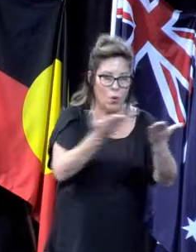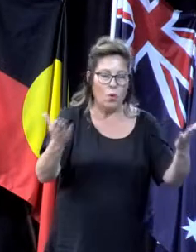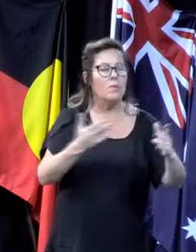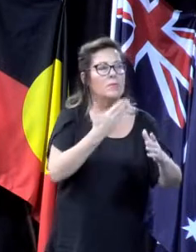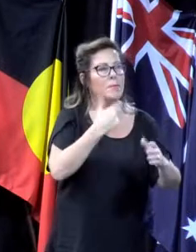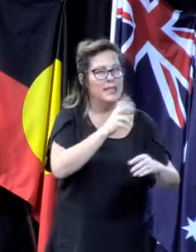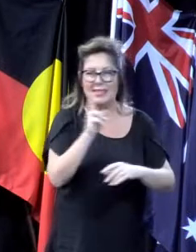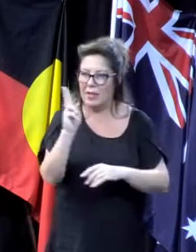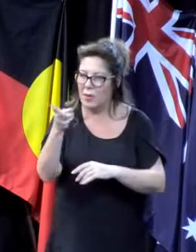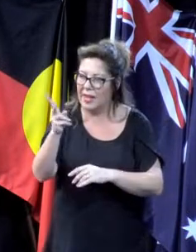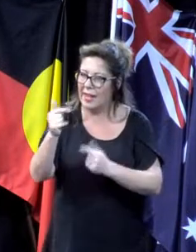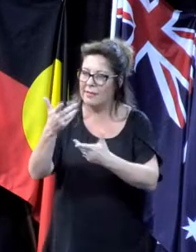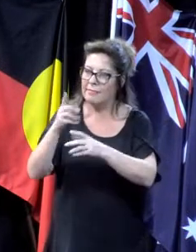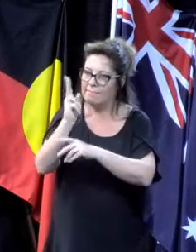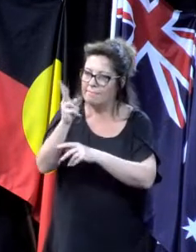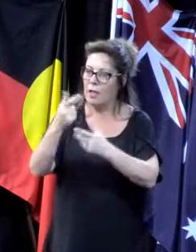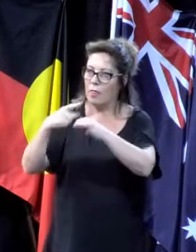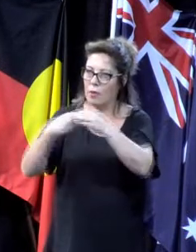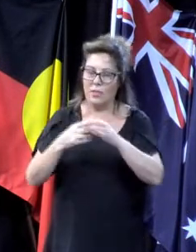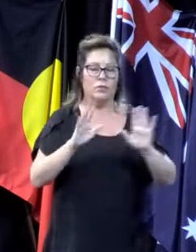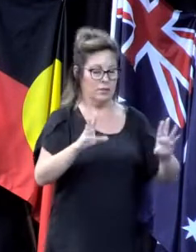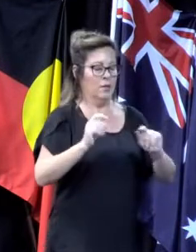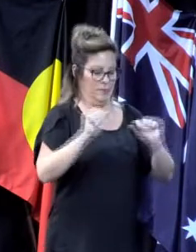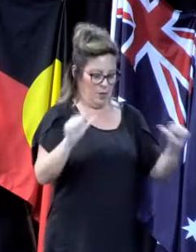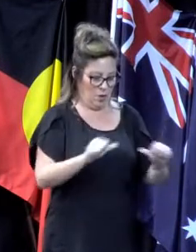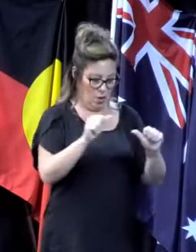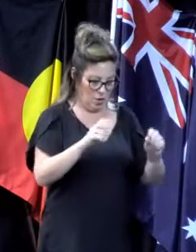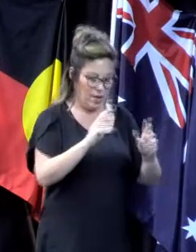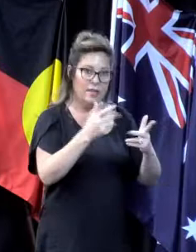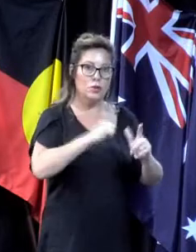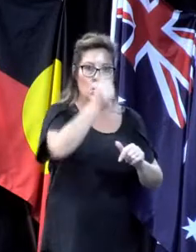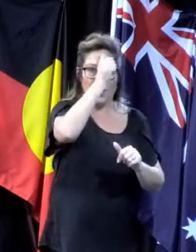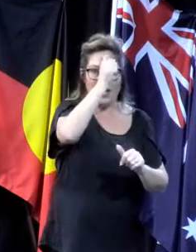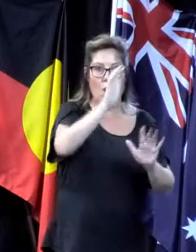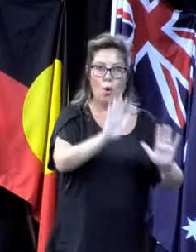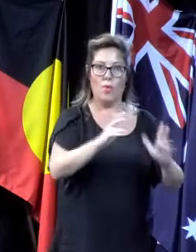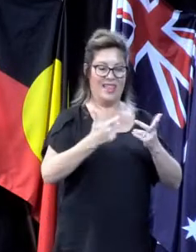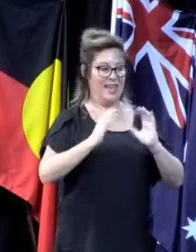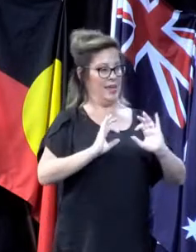So, what I wanna ask you is if you have children in your schools or children under - in schools under your domain